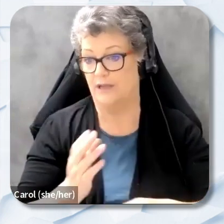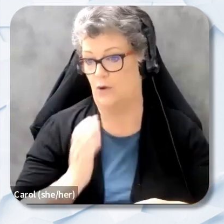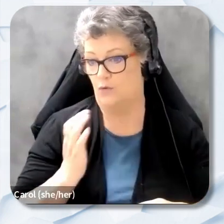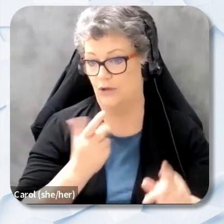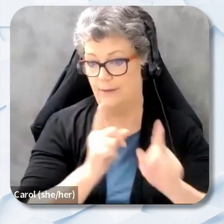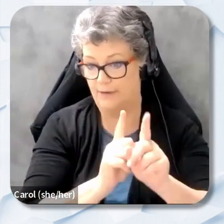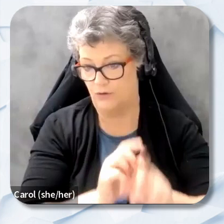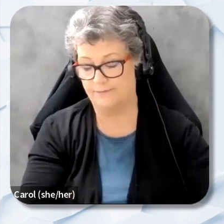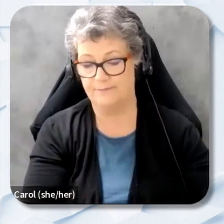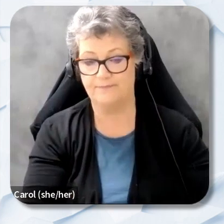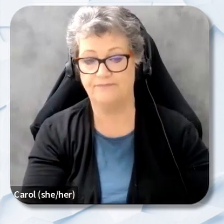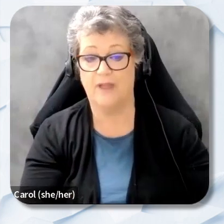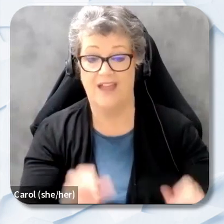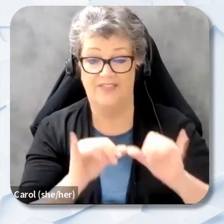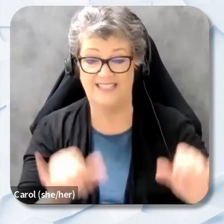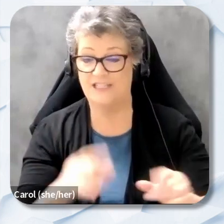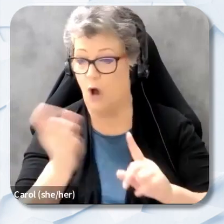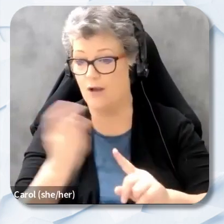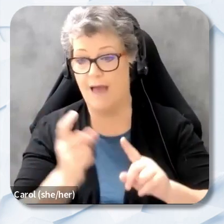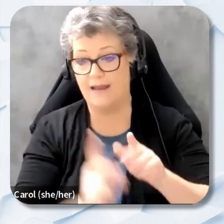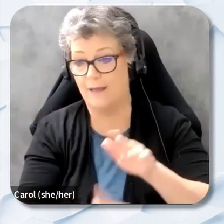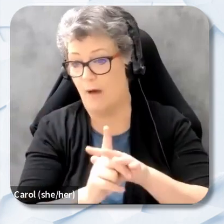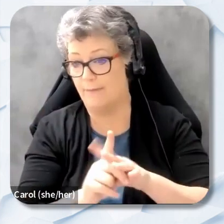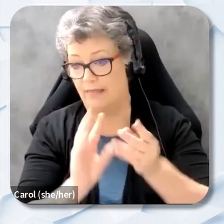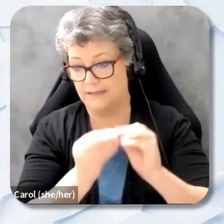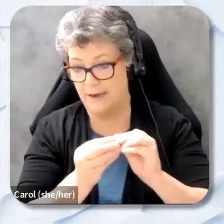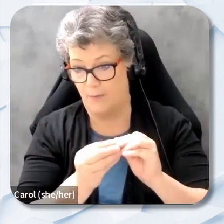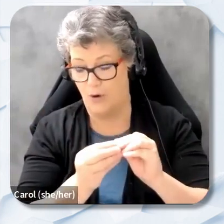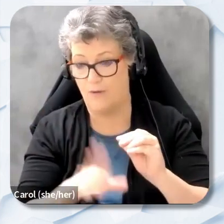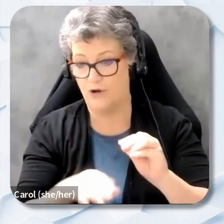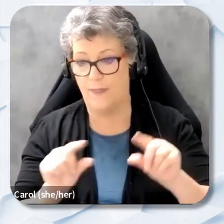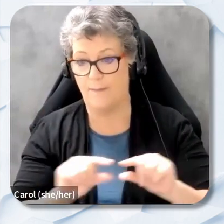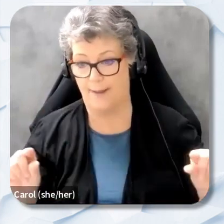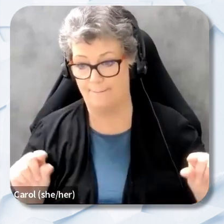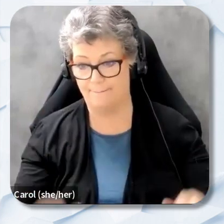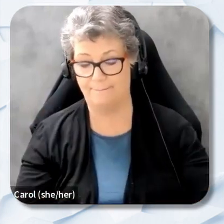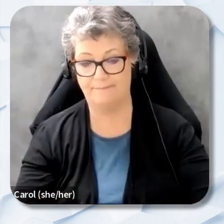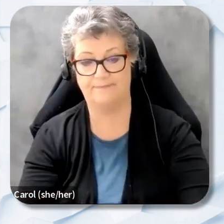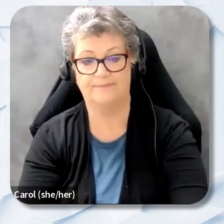Please note that the system will populate an expenditure total near the bottom of the subsection.